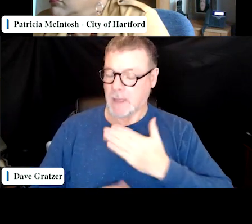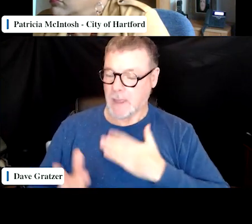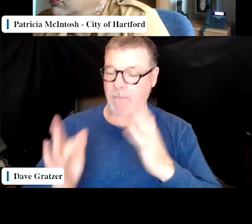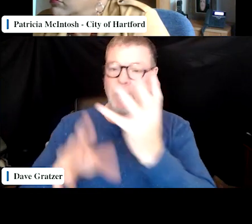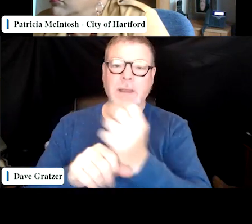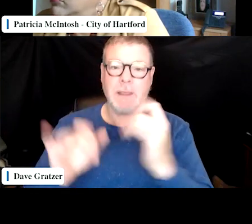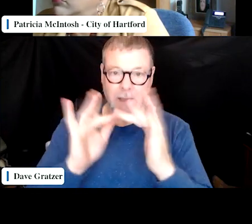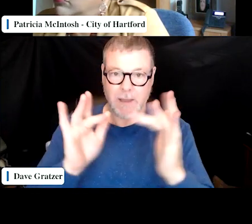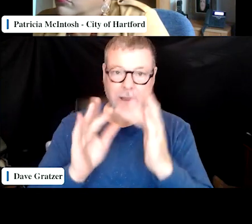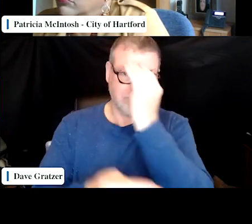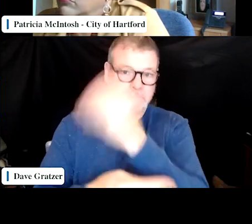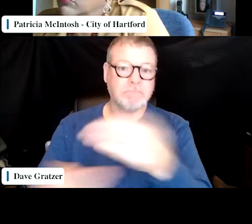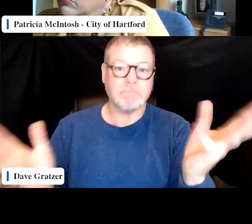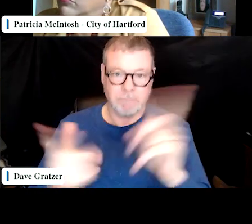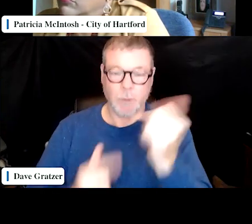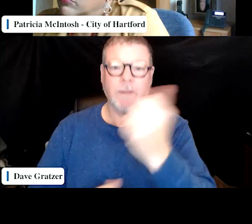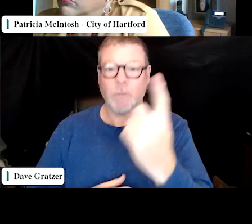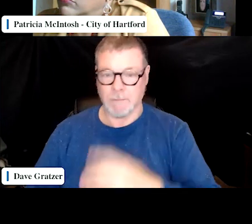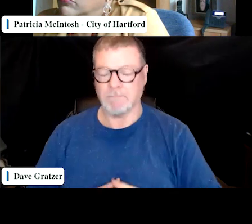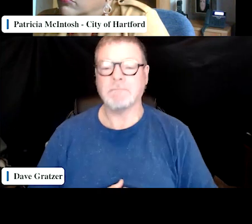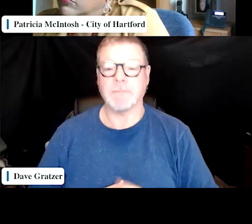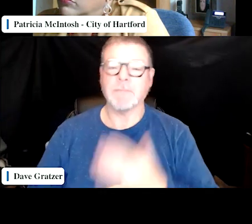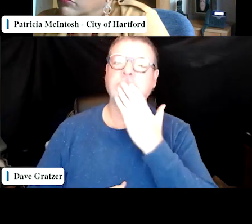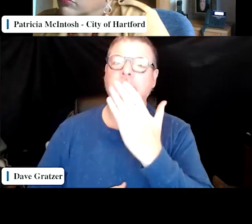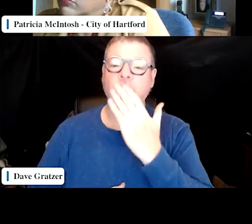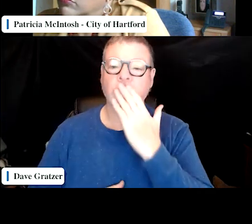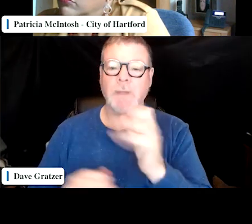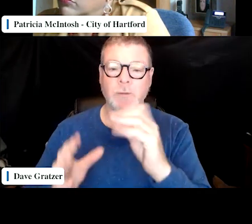out to everybody. So, thank you so much, Jordan and Leigh Ann.